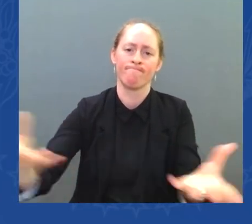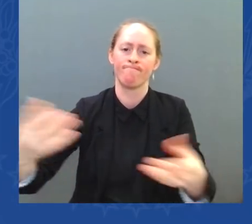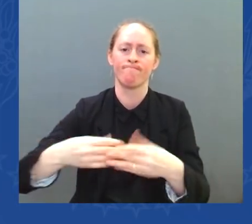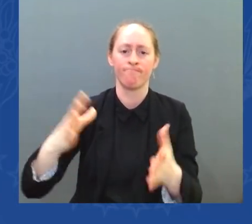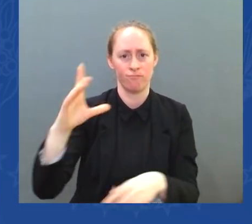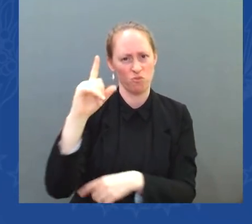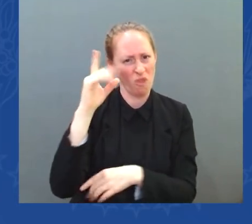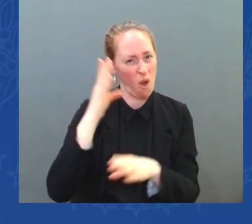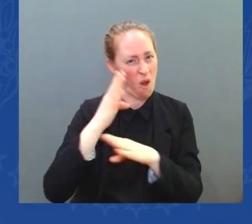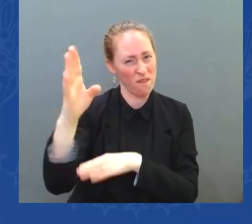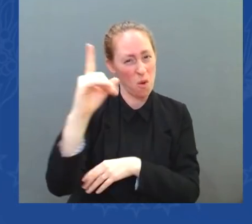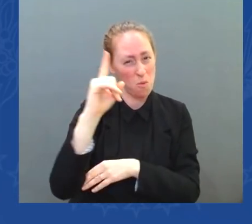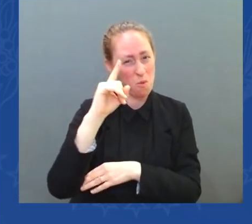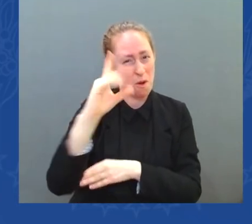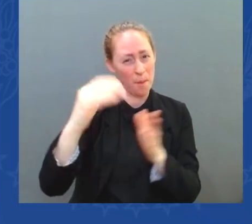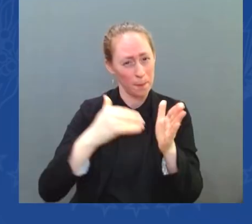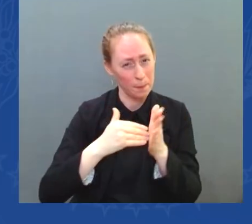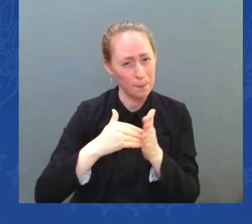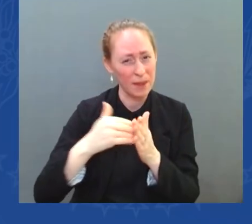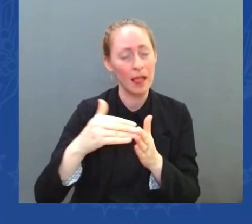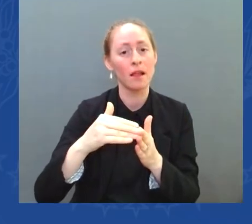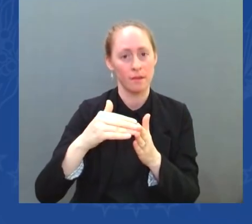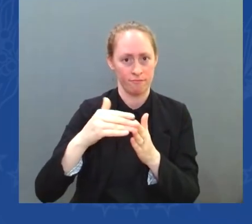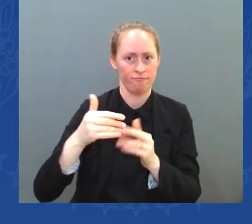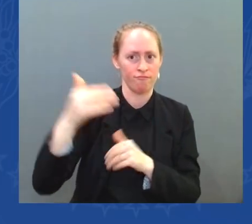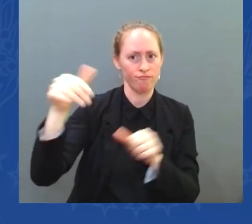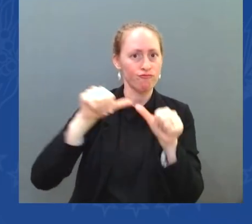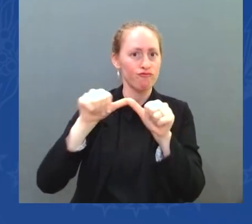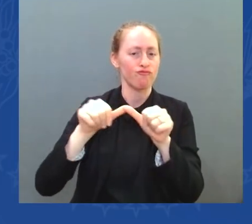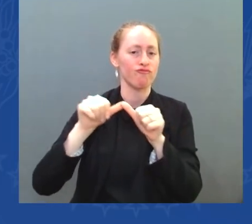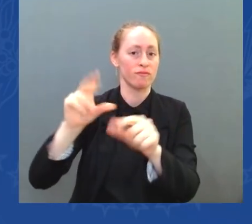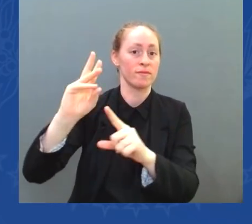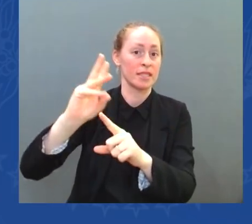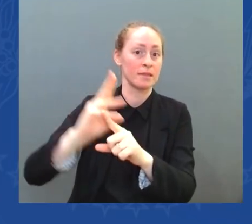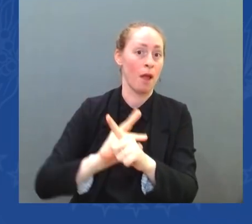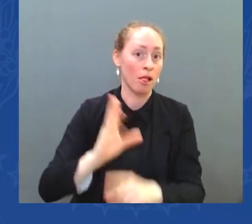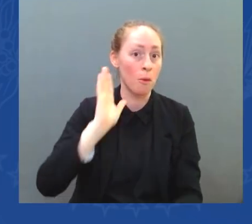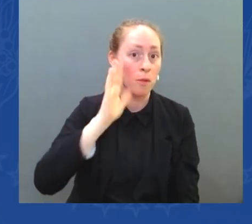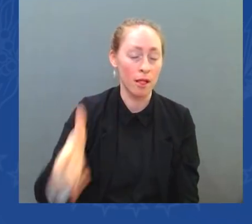as we work with U.S produc- -- oil producers to ramp up their production this year.